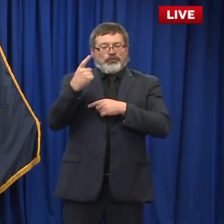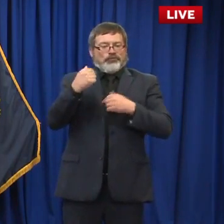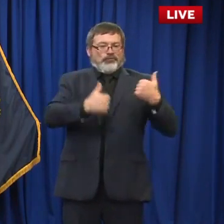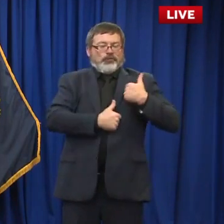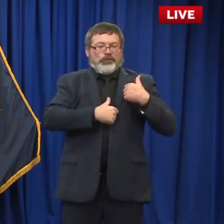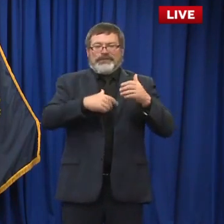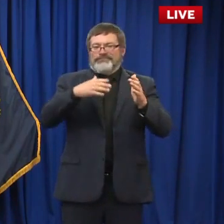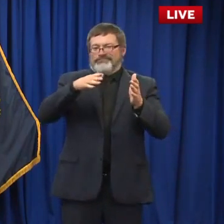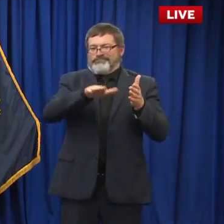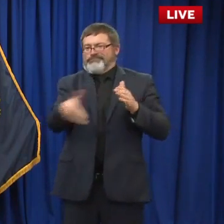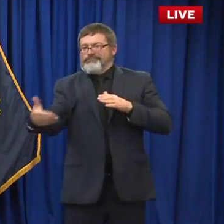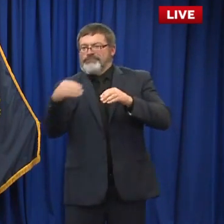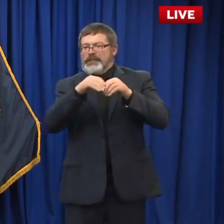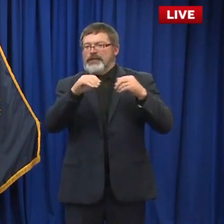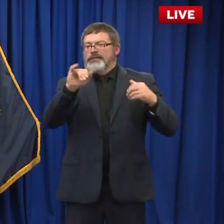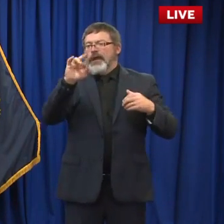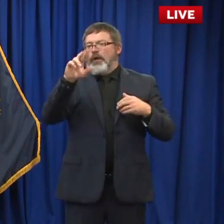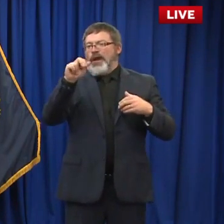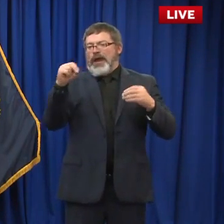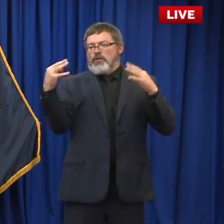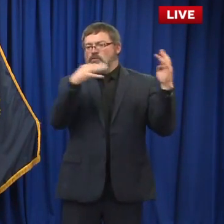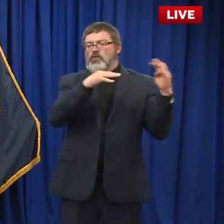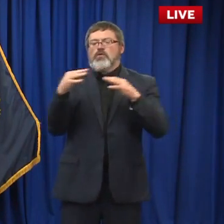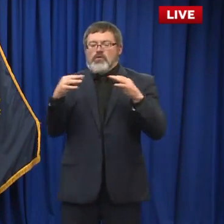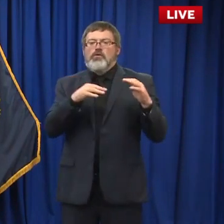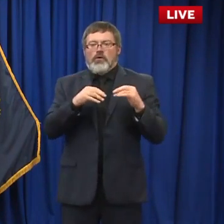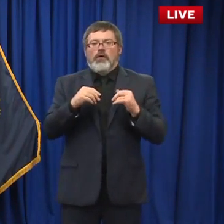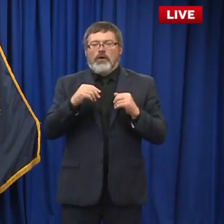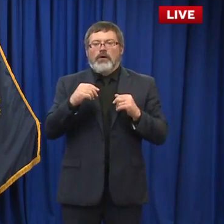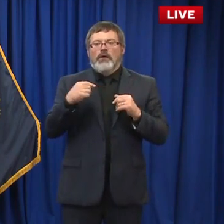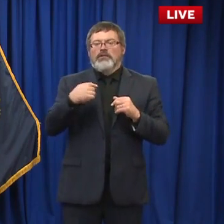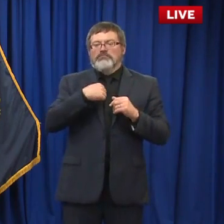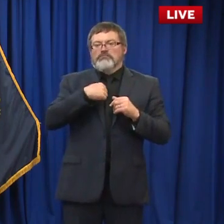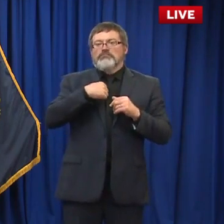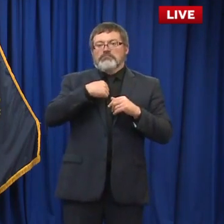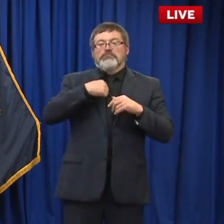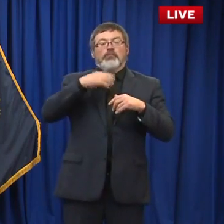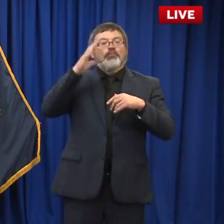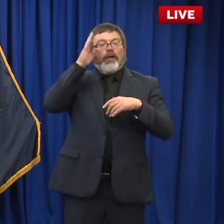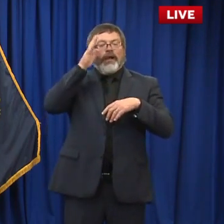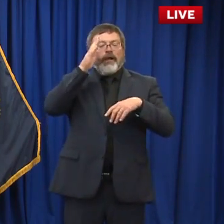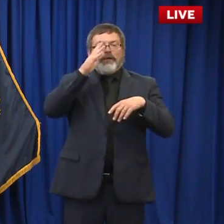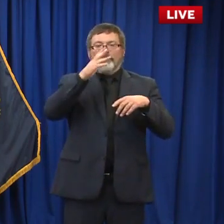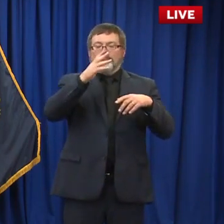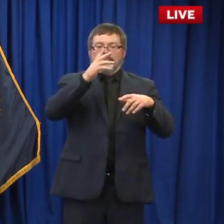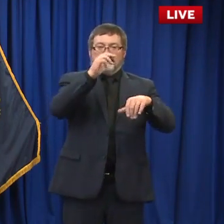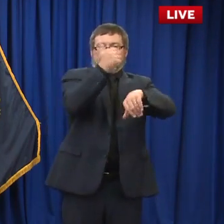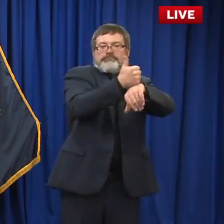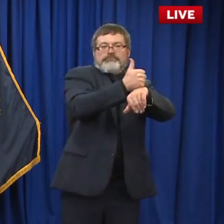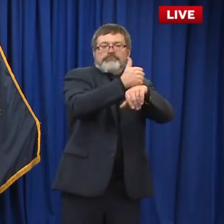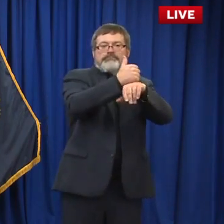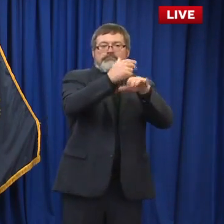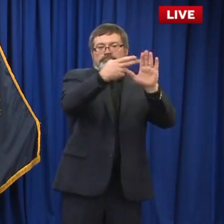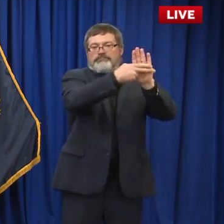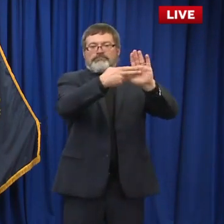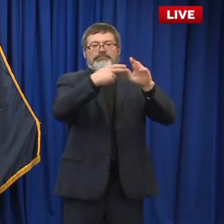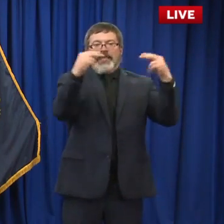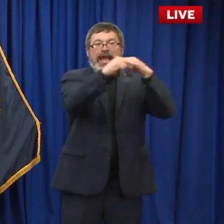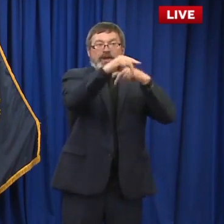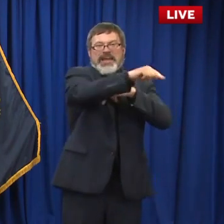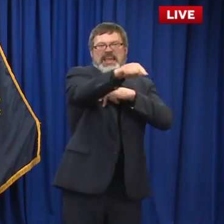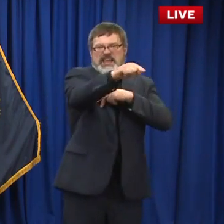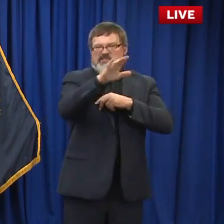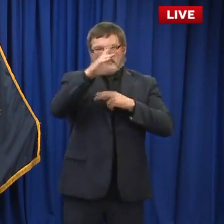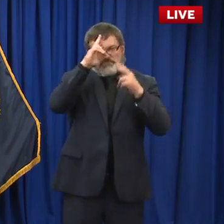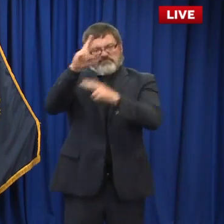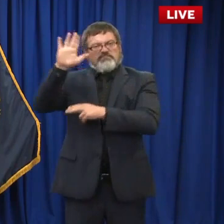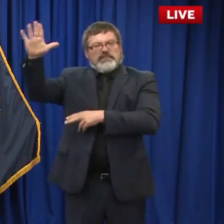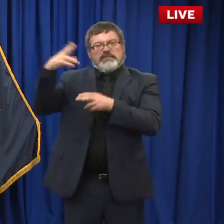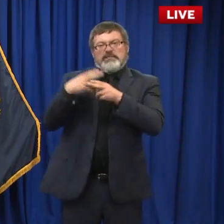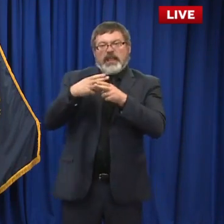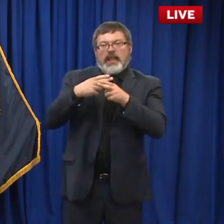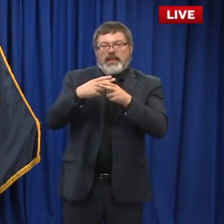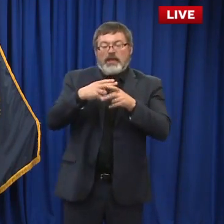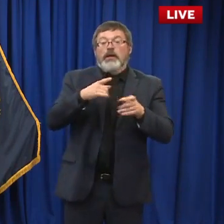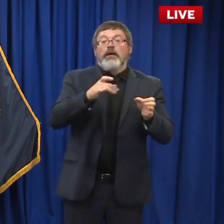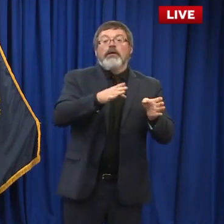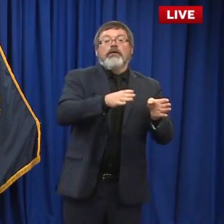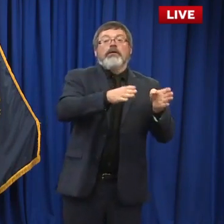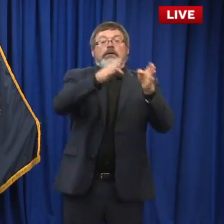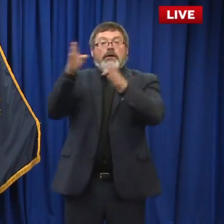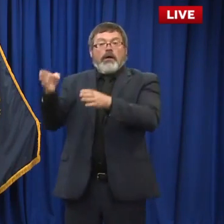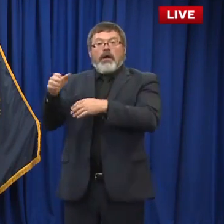ON IN THE WAR ON TERROR MANY MANY YEARS AGO, SO THIS BILL WILL ALLOW ROUTE 49 TO BE NAMED AFTER MARK AND THE OTHER PIECE REALLY IS 125, DOWN IN BRENTWOOD.